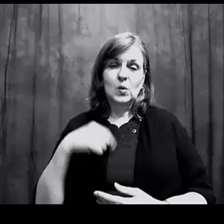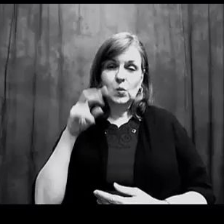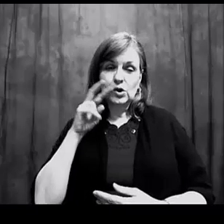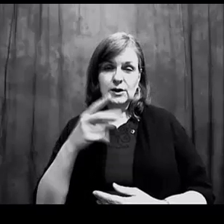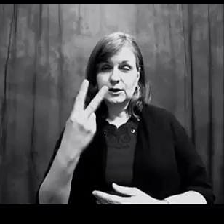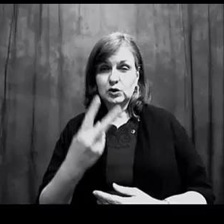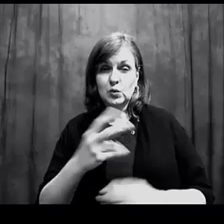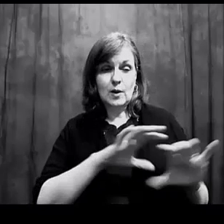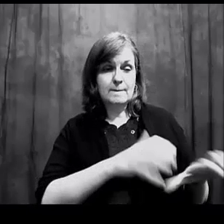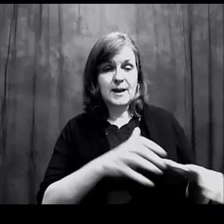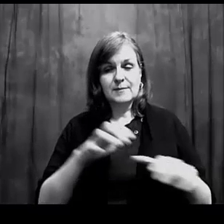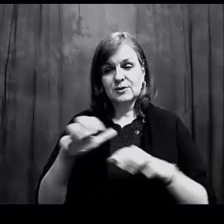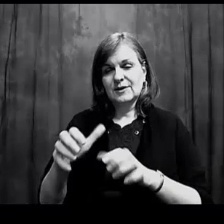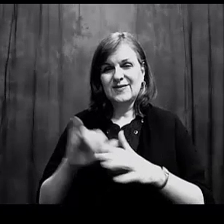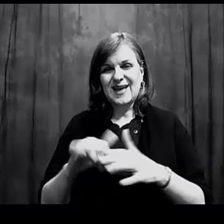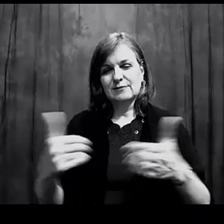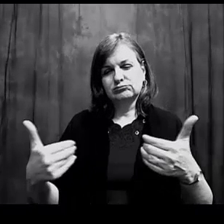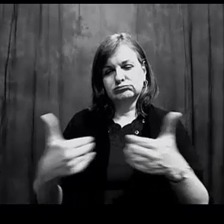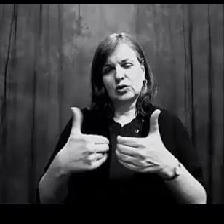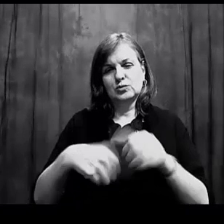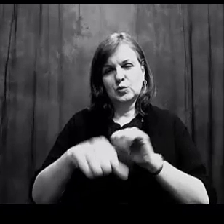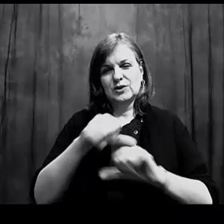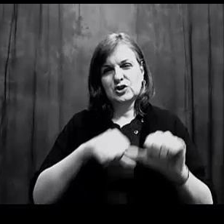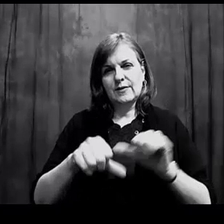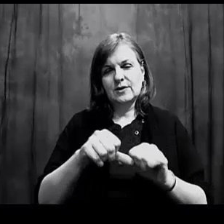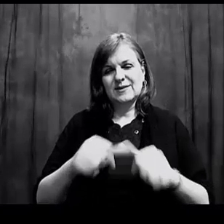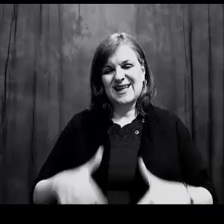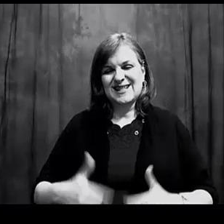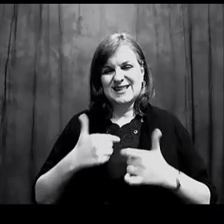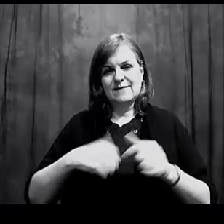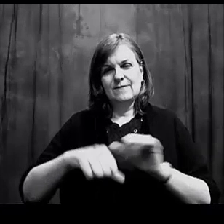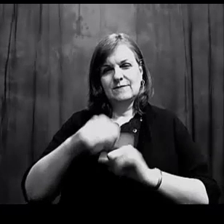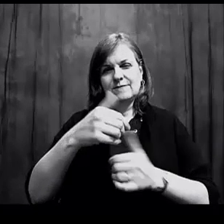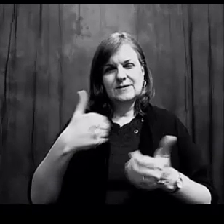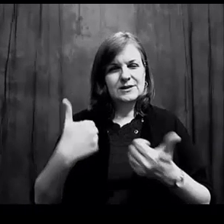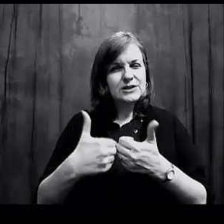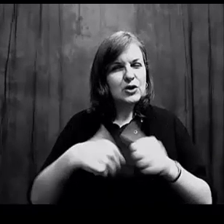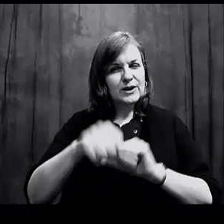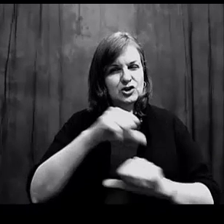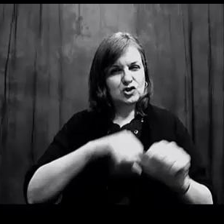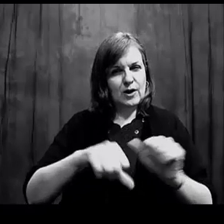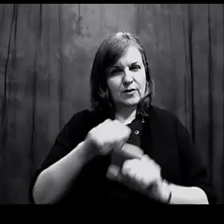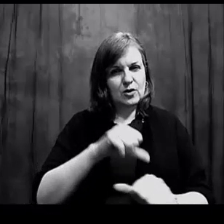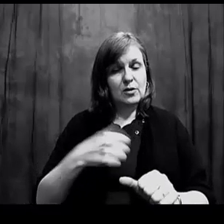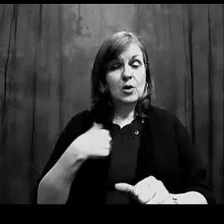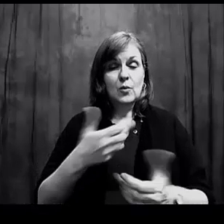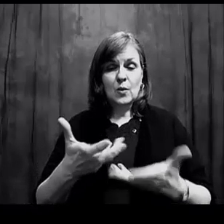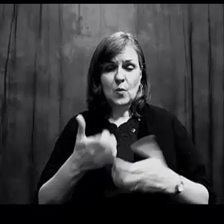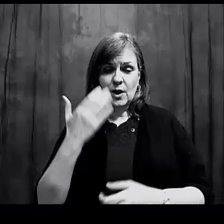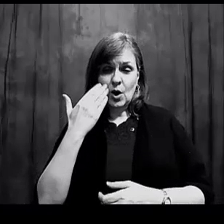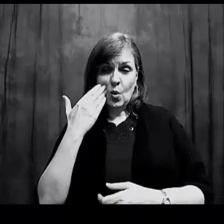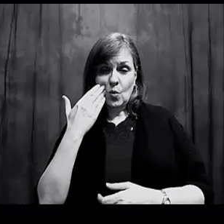to look at two populations that border one another that live close by near one another what we wanna know is given the